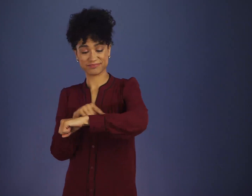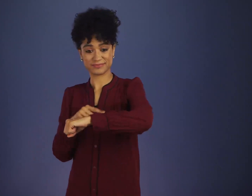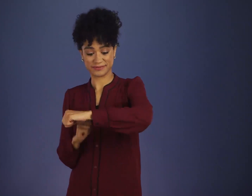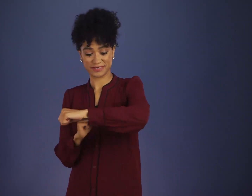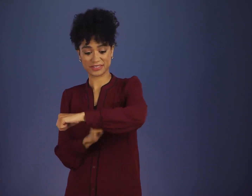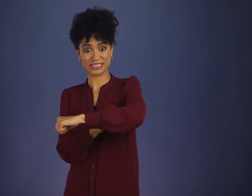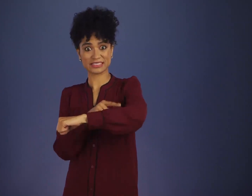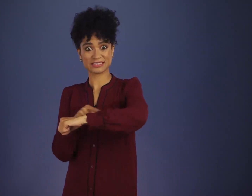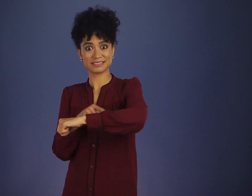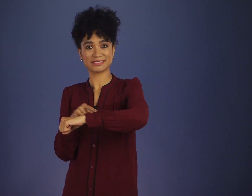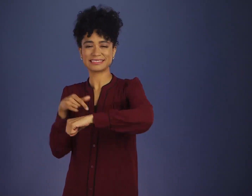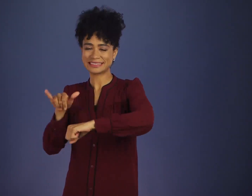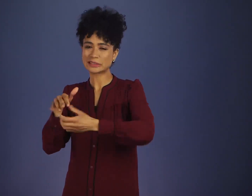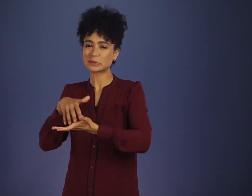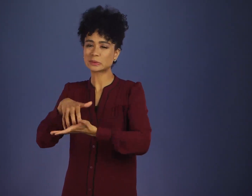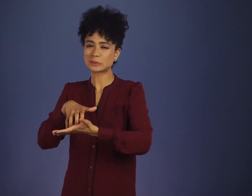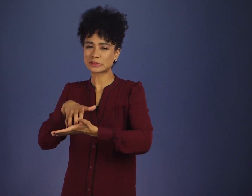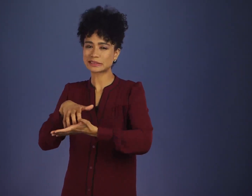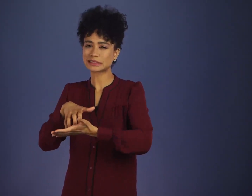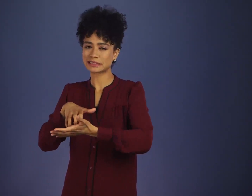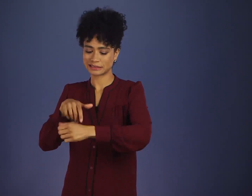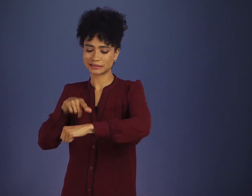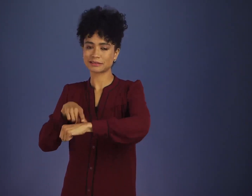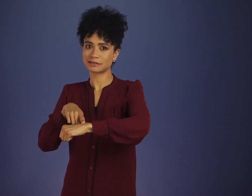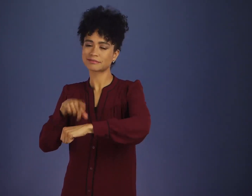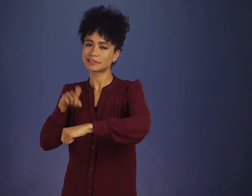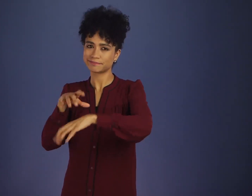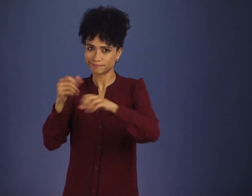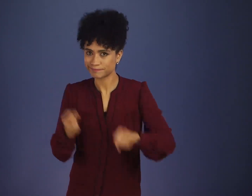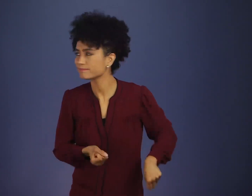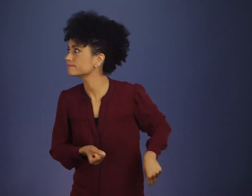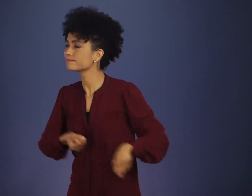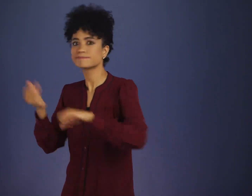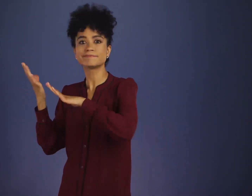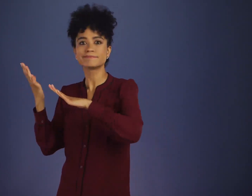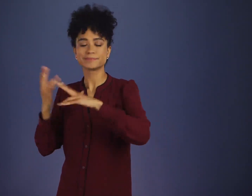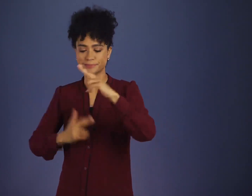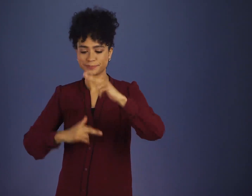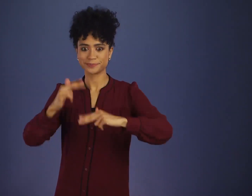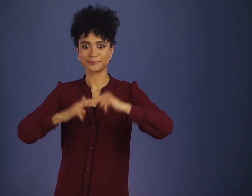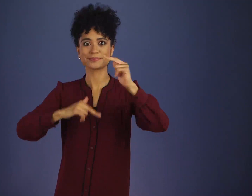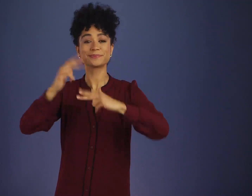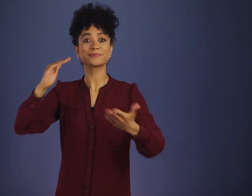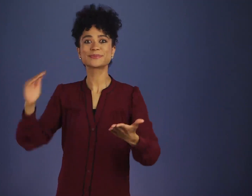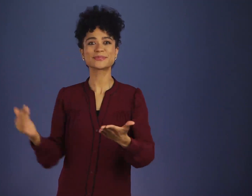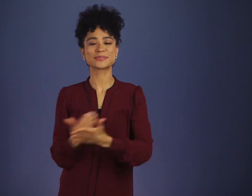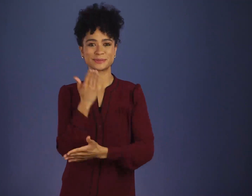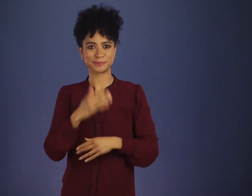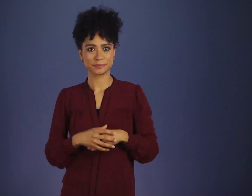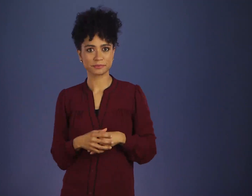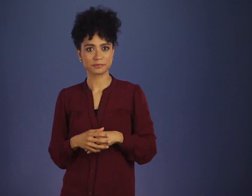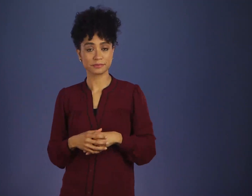that all the faulty foundation of his life will have to be torn out and built anew on bedrock.